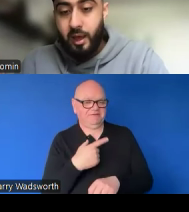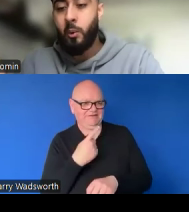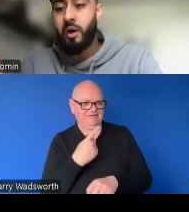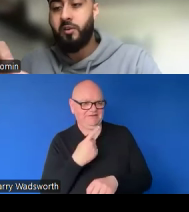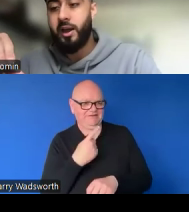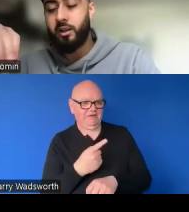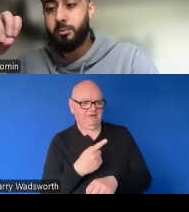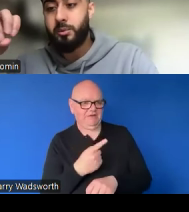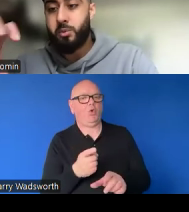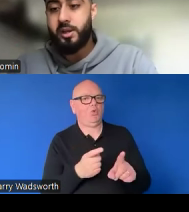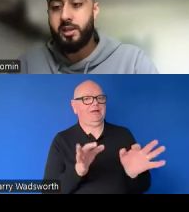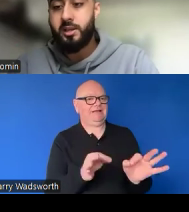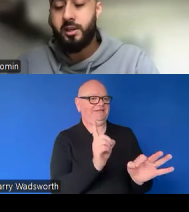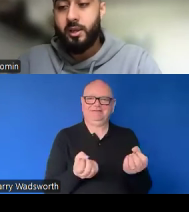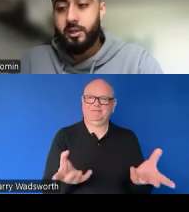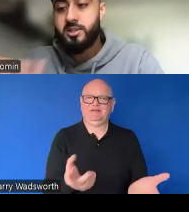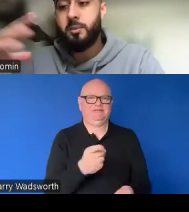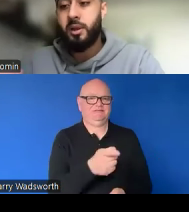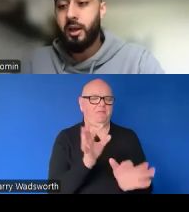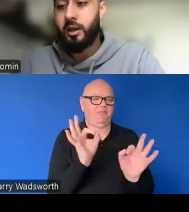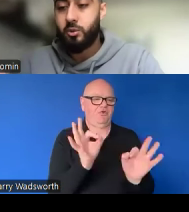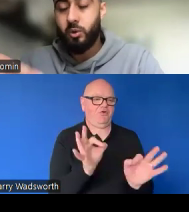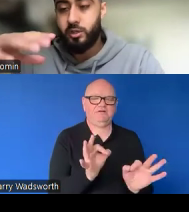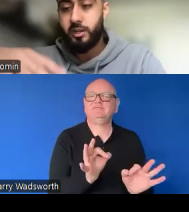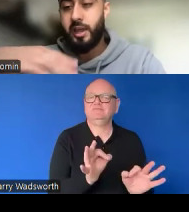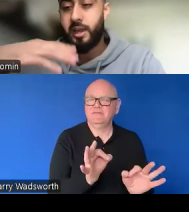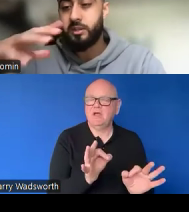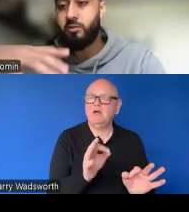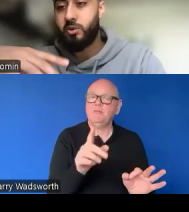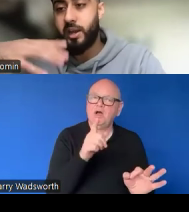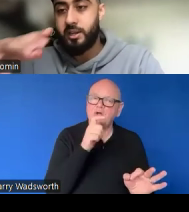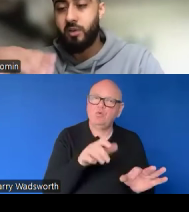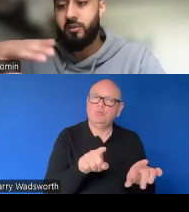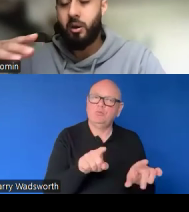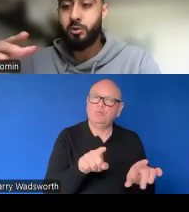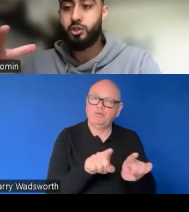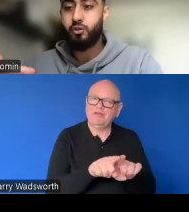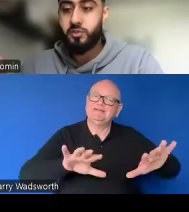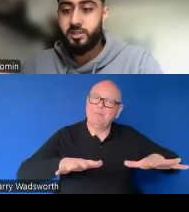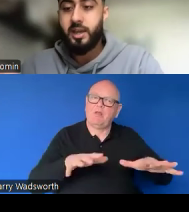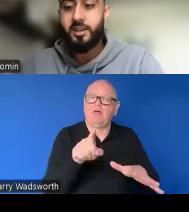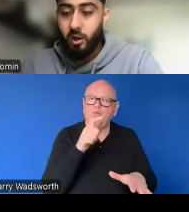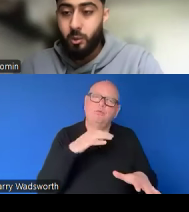However, it will be pretty similar to what you're going to get, and it'll give you an idea of how much you've set it up.